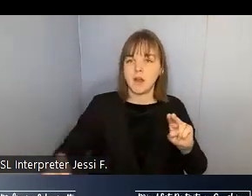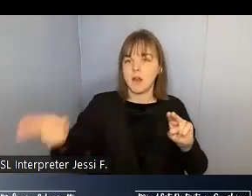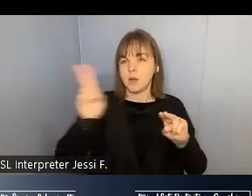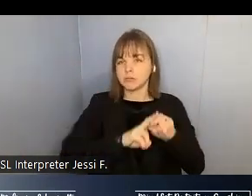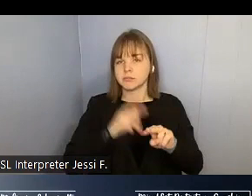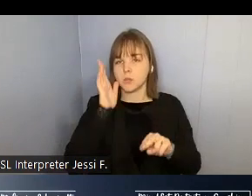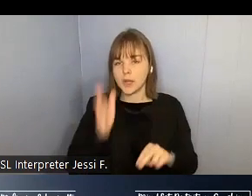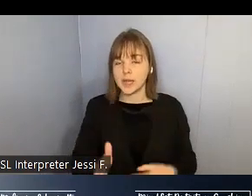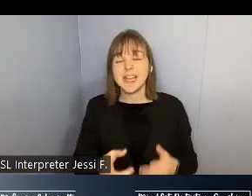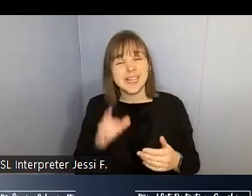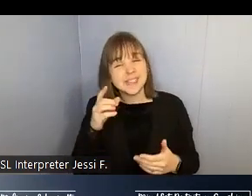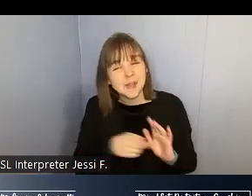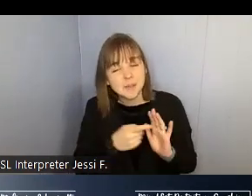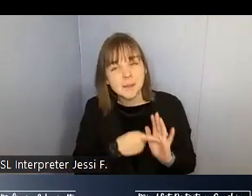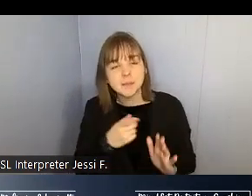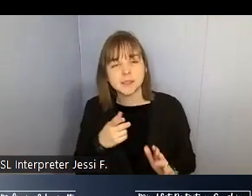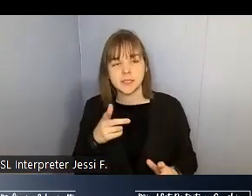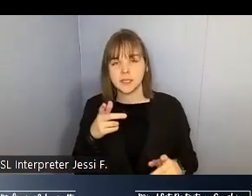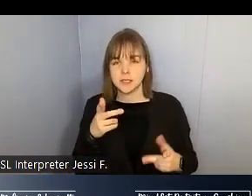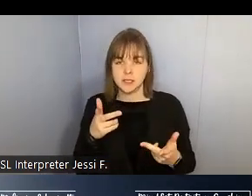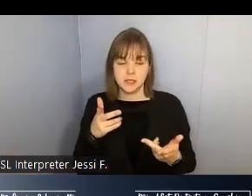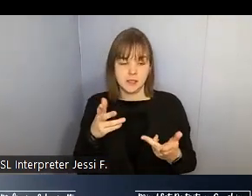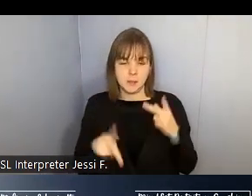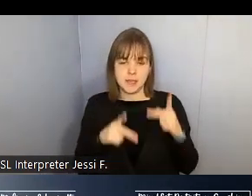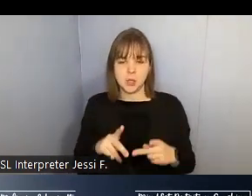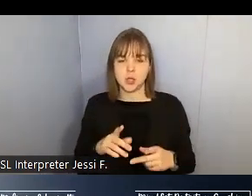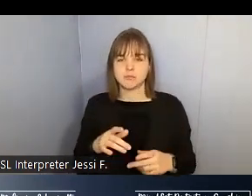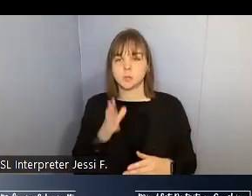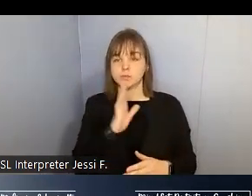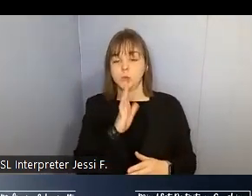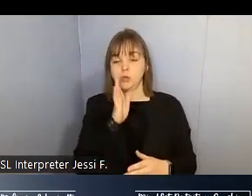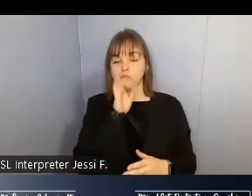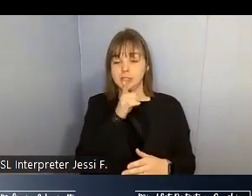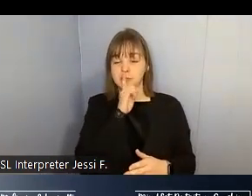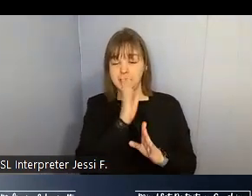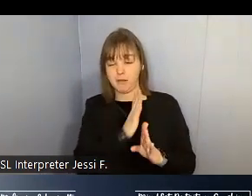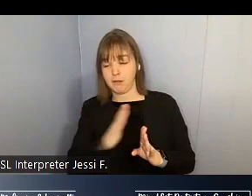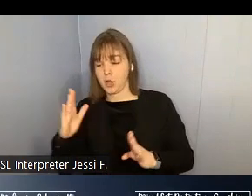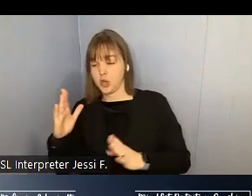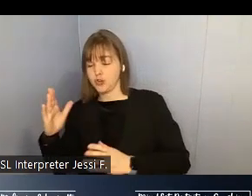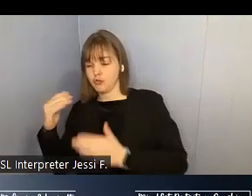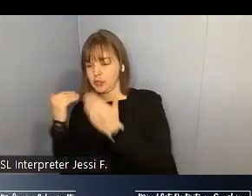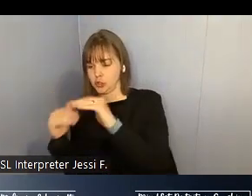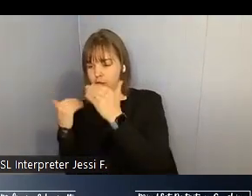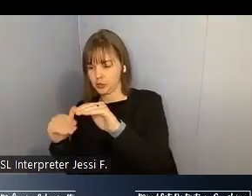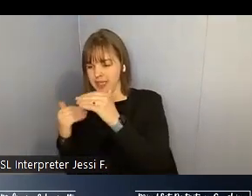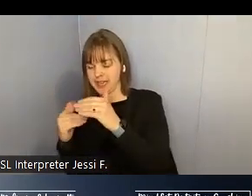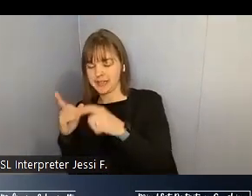turns into this epic binge or epic overeating episode. And it's not because you're out of control in any way.